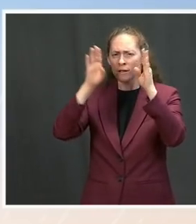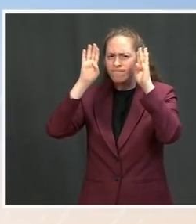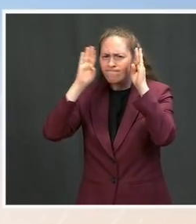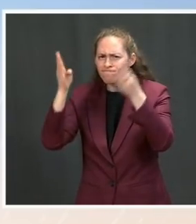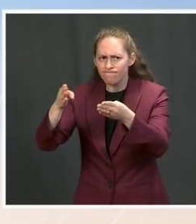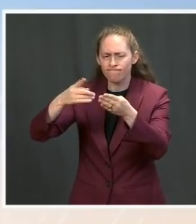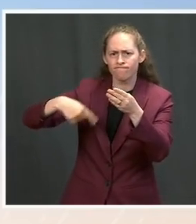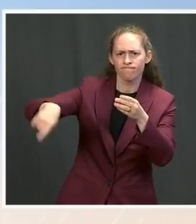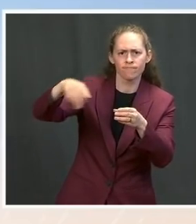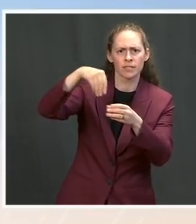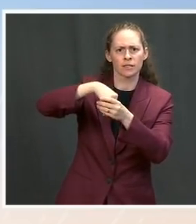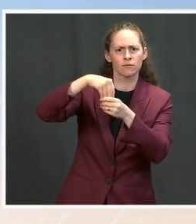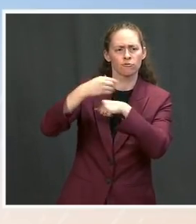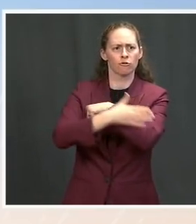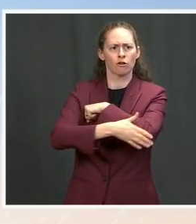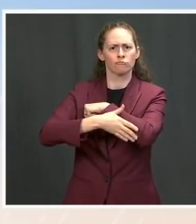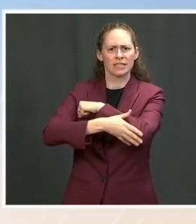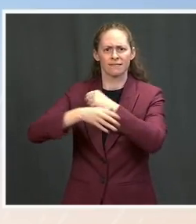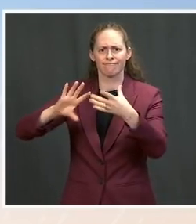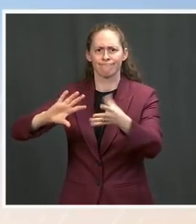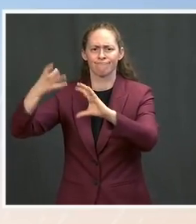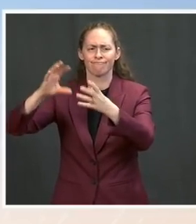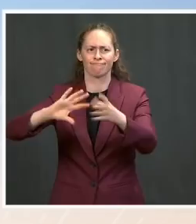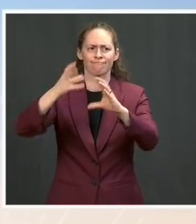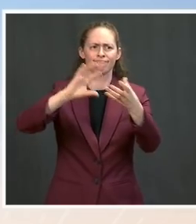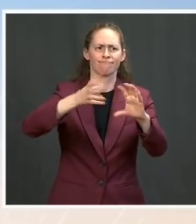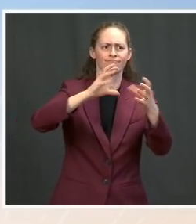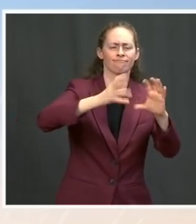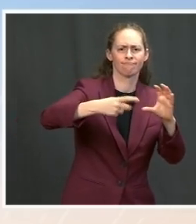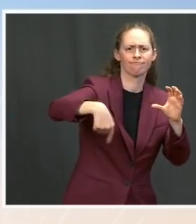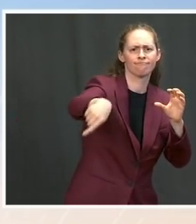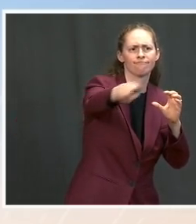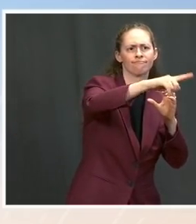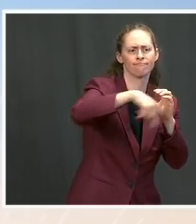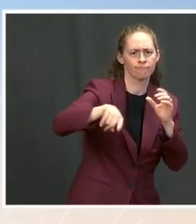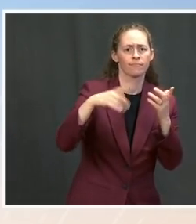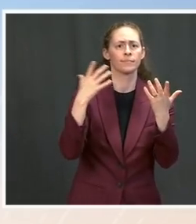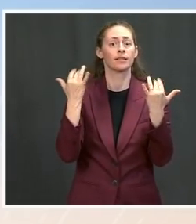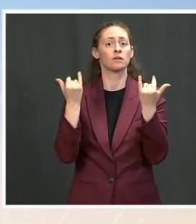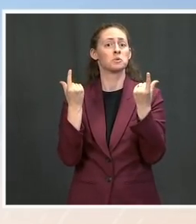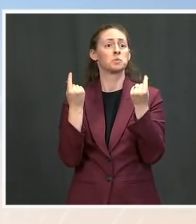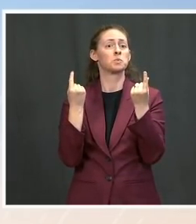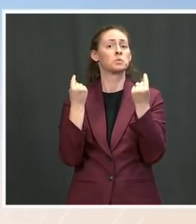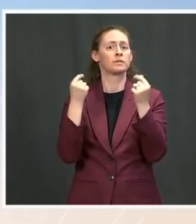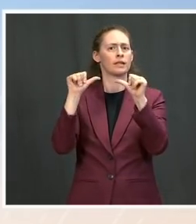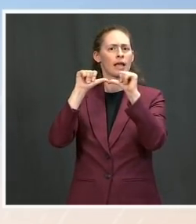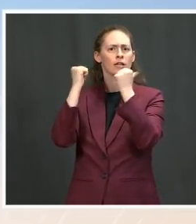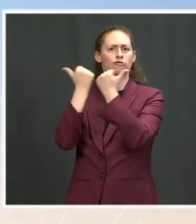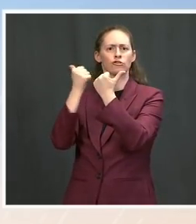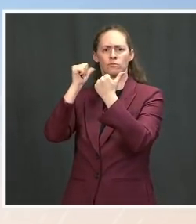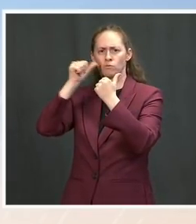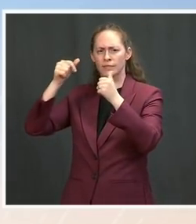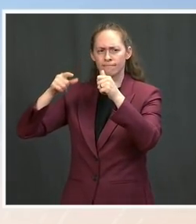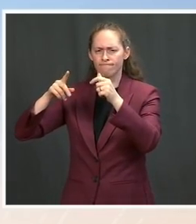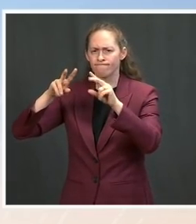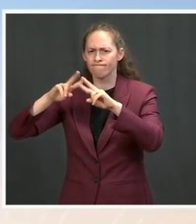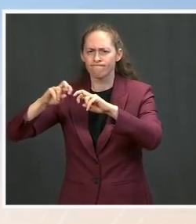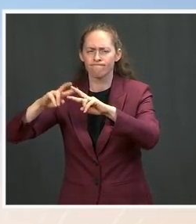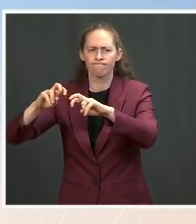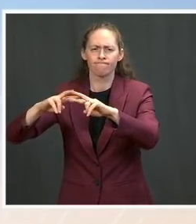across government. So the stage we're in now is that we are taking -- we're lear- -- taking a look at what -- what occurred during that review,